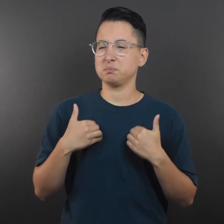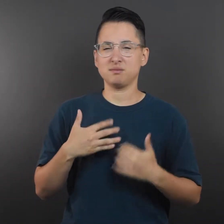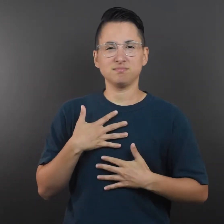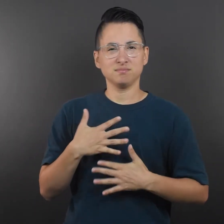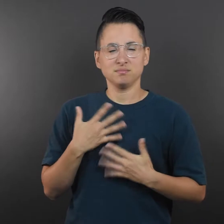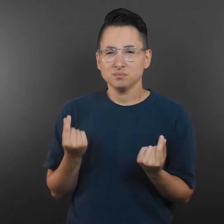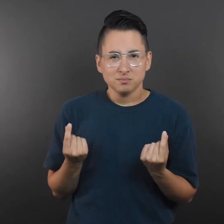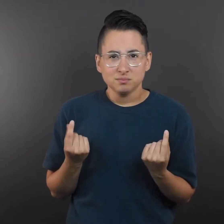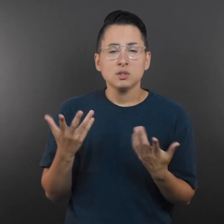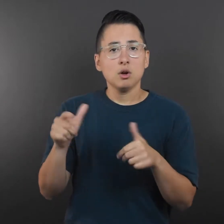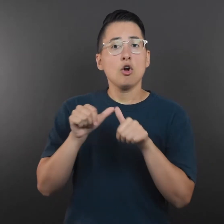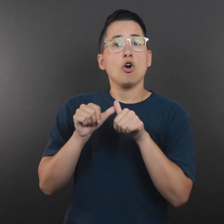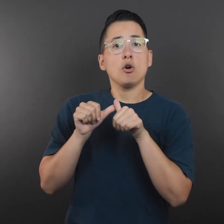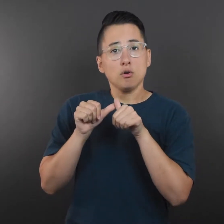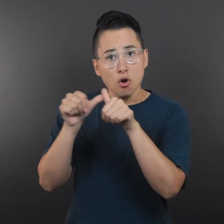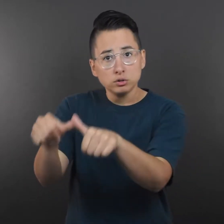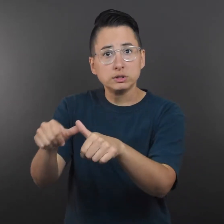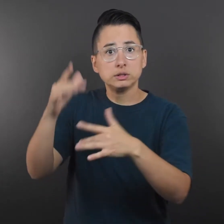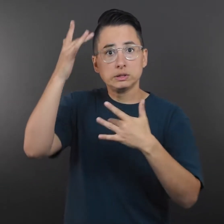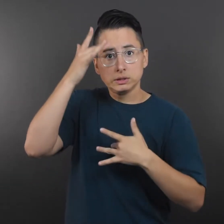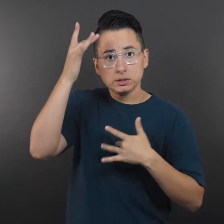What is asthma? Asthma is a chronic